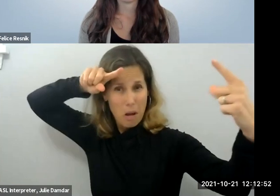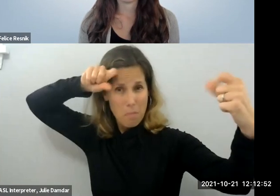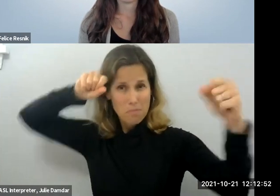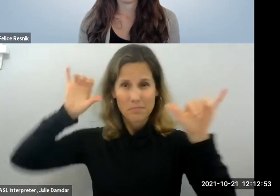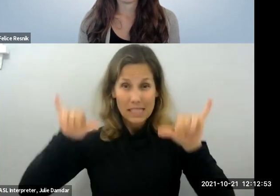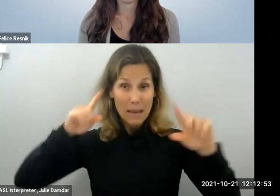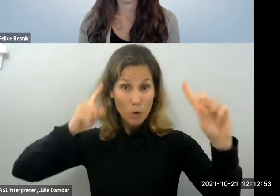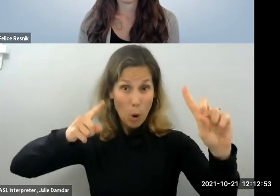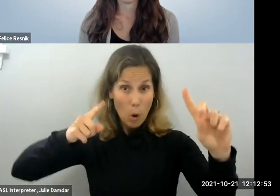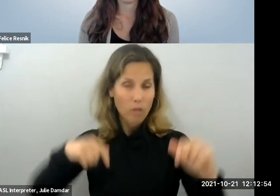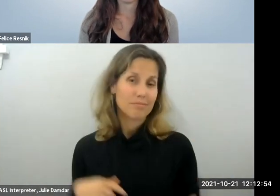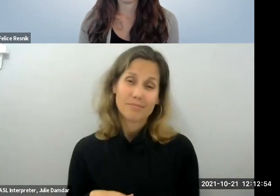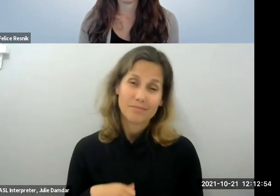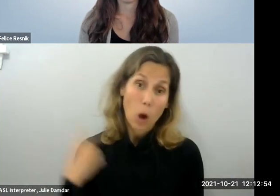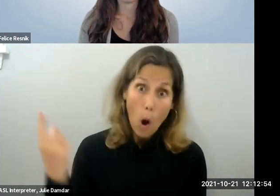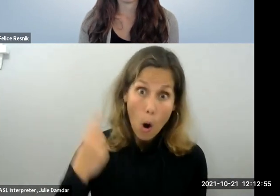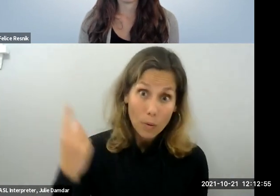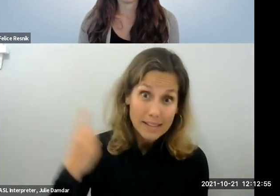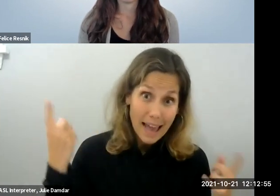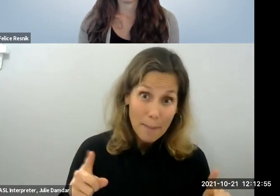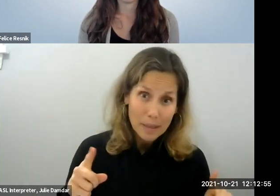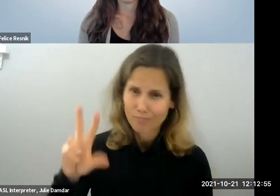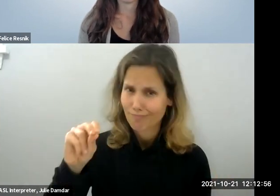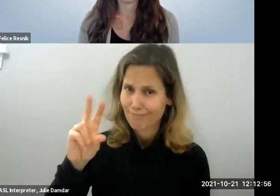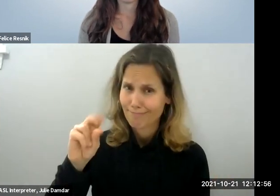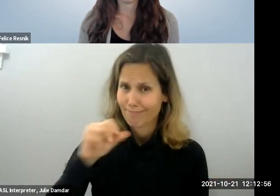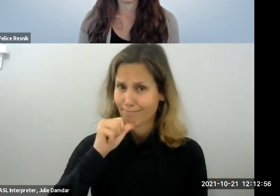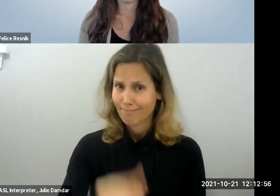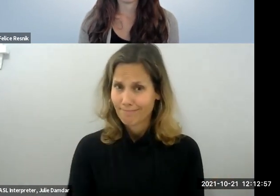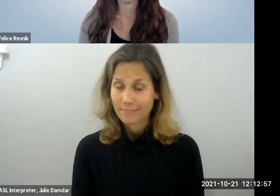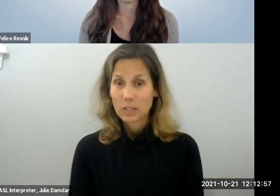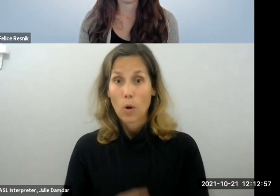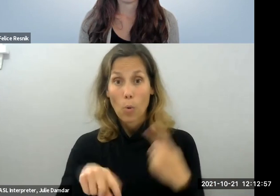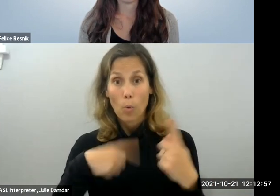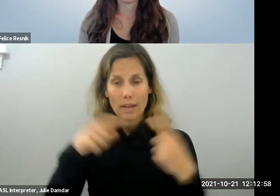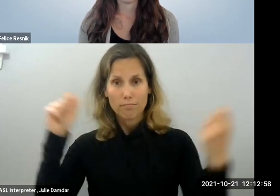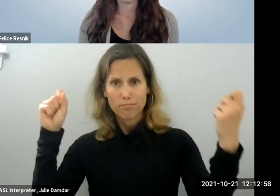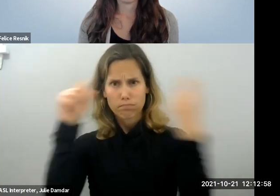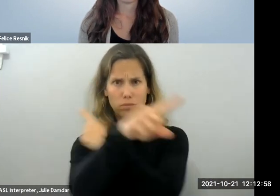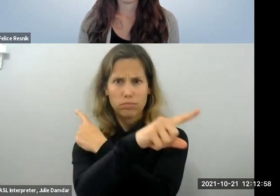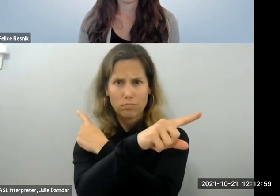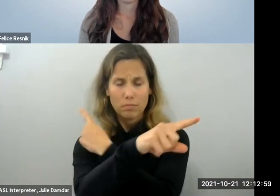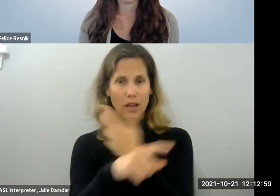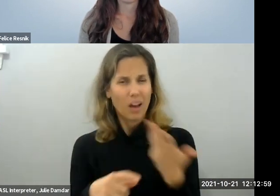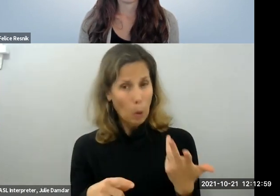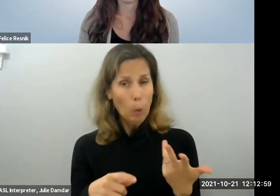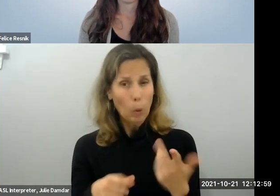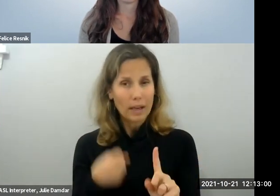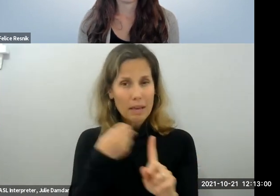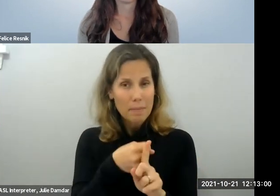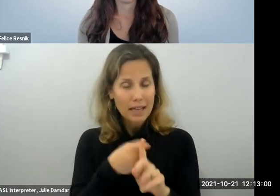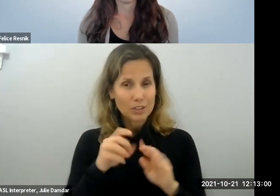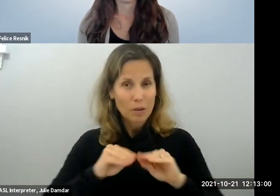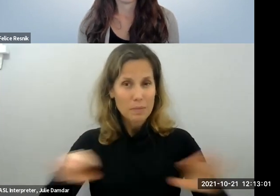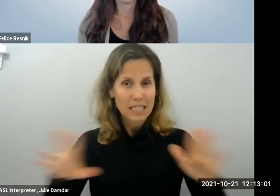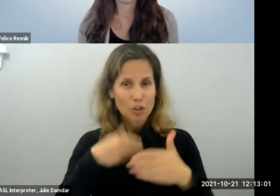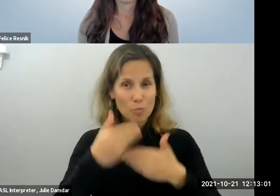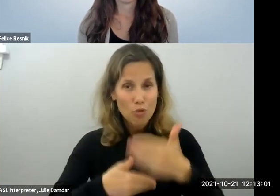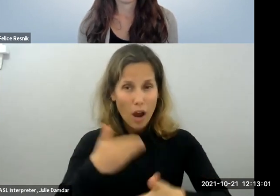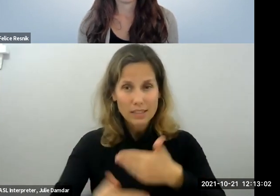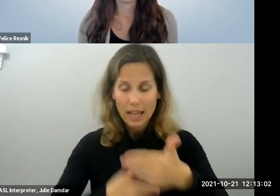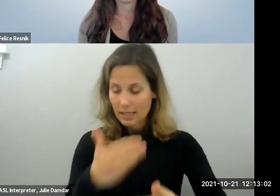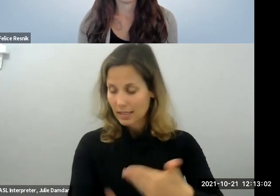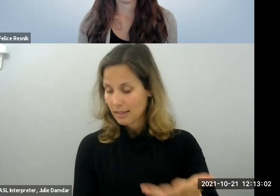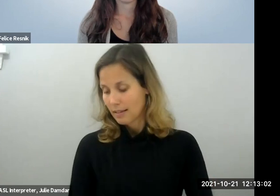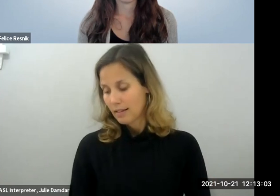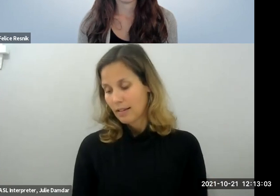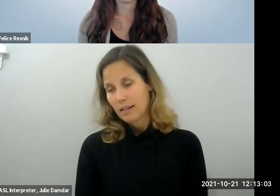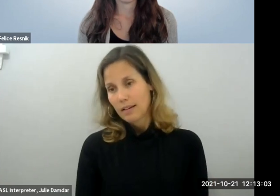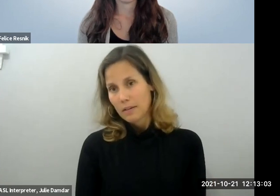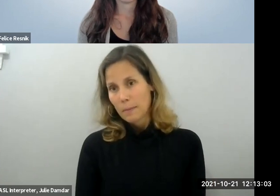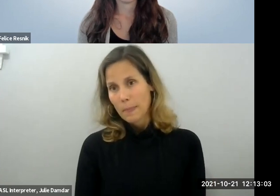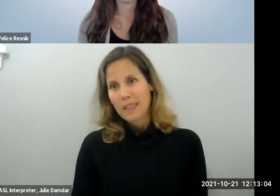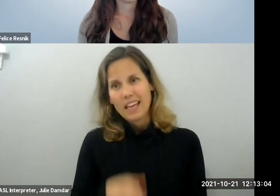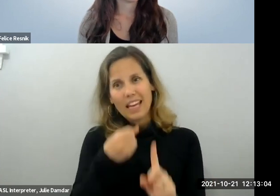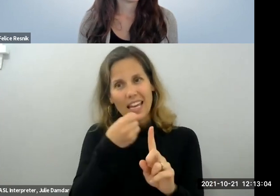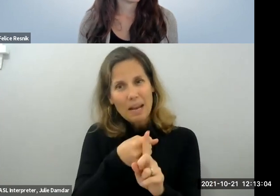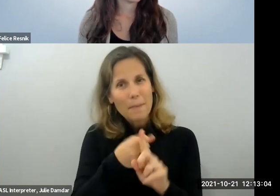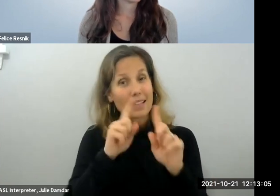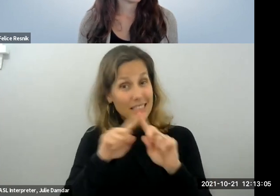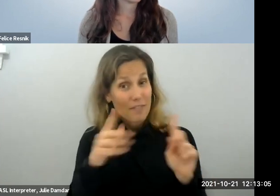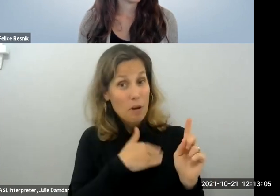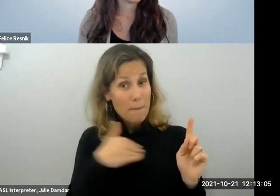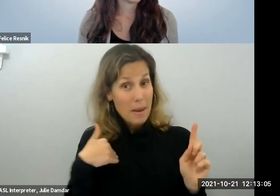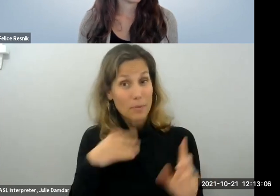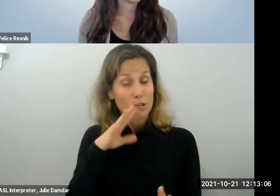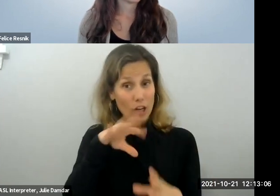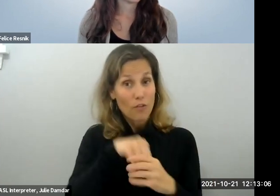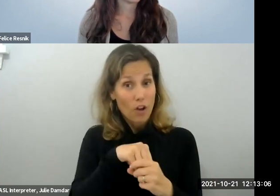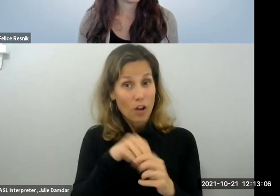Lisa Saldana (she/her/hers): That is not always the case, though, and so, when that's not the case, you can imagine how that also impacts your implementation process and impacts different members of that are involved in that Community based participatory research there.